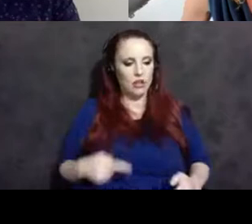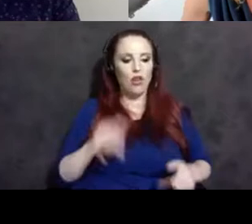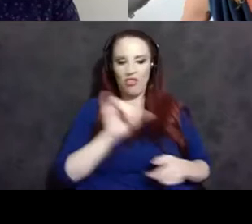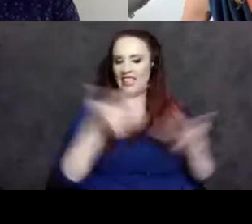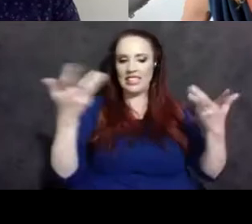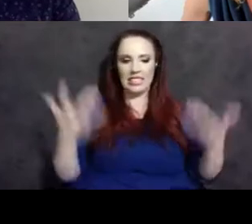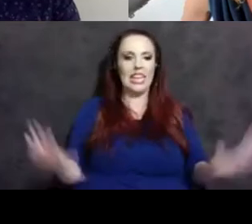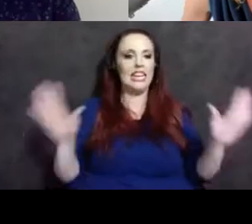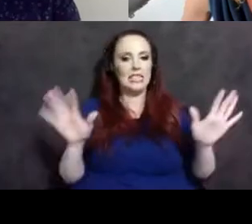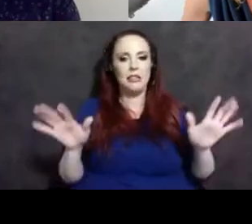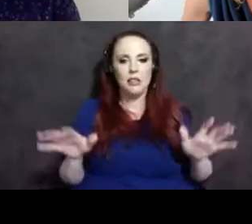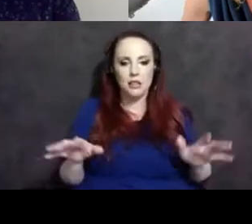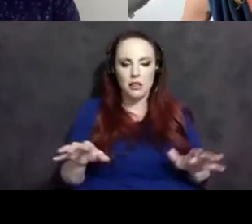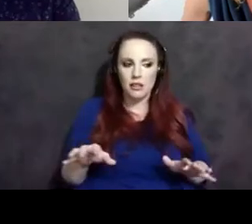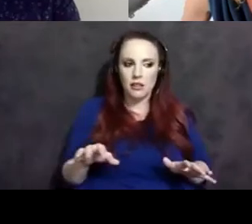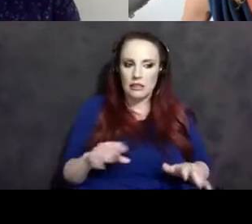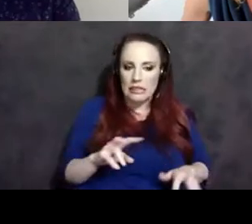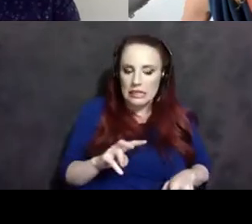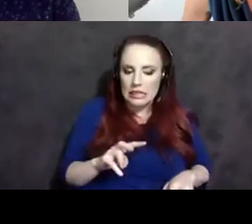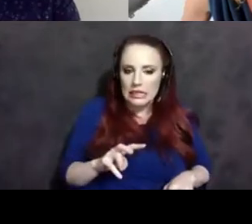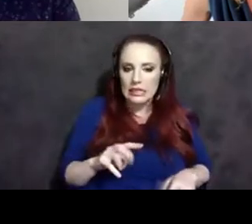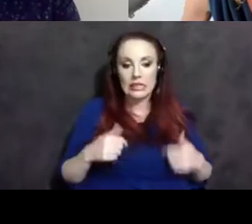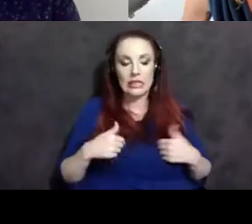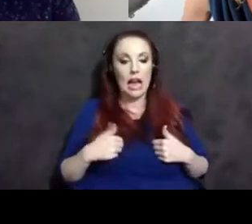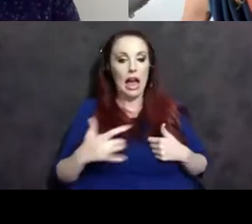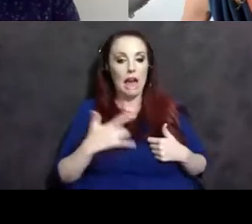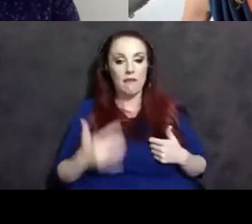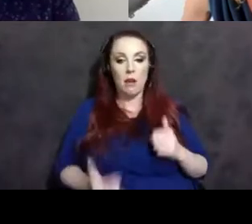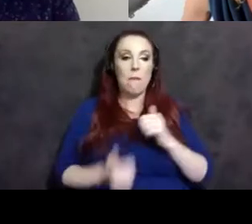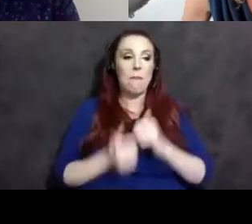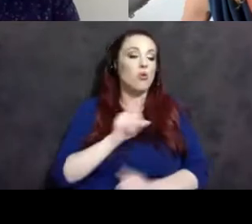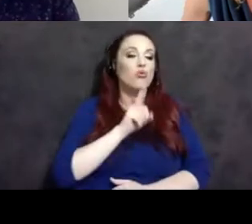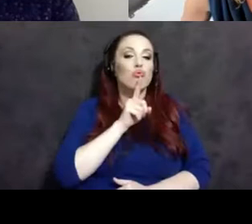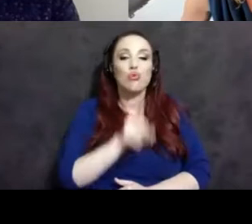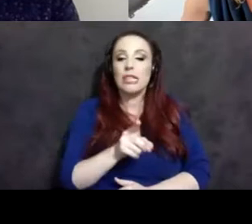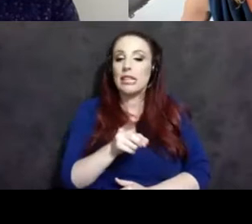Where, for me, I have felt the most realness in my spirit or my inner self and the violence